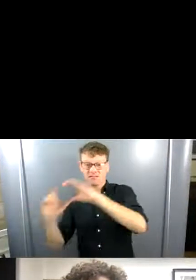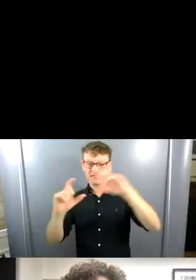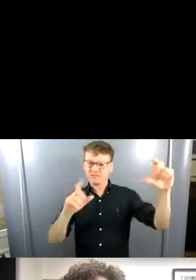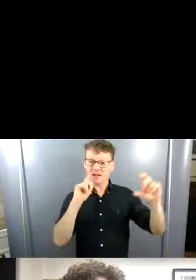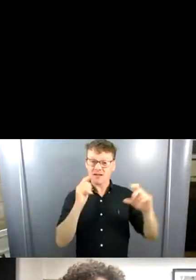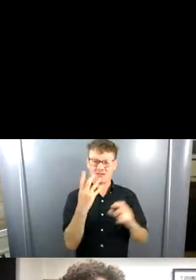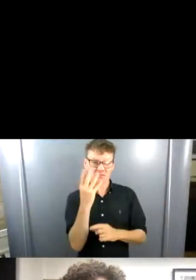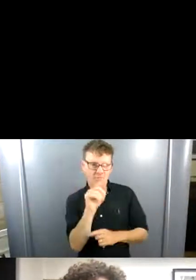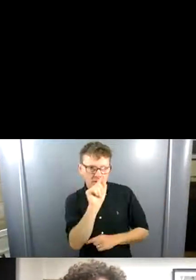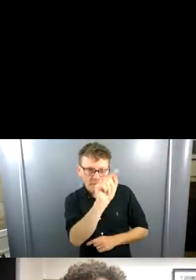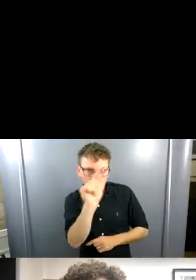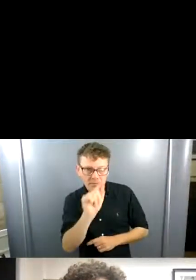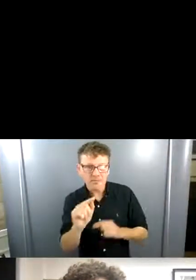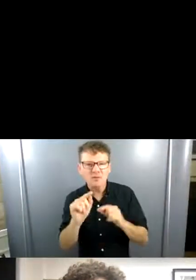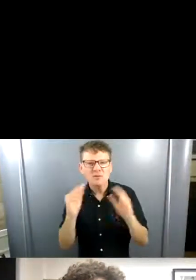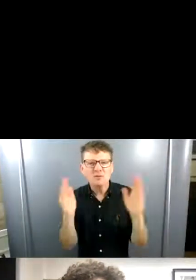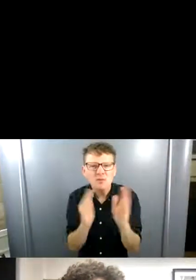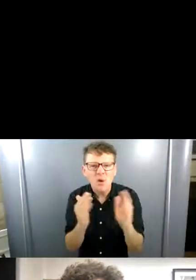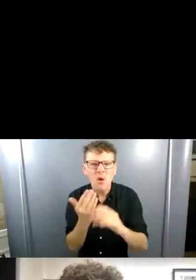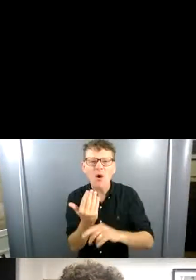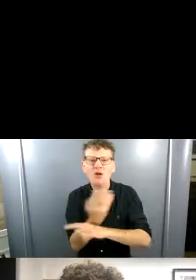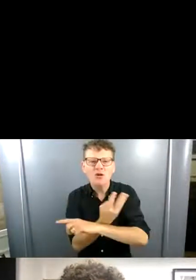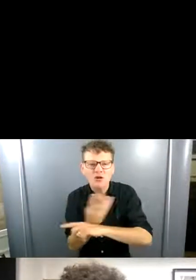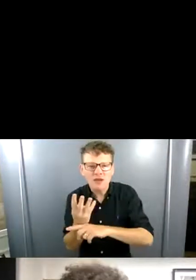and then the small green circle is the Maningridan language family